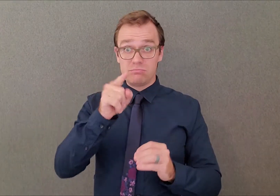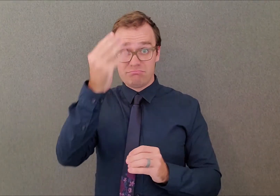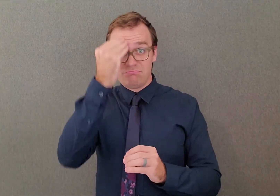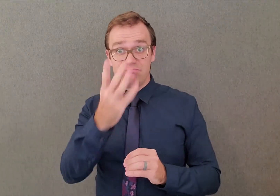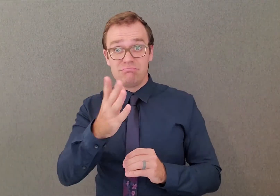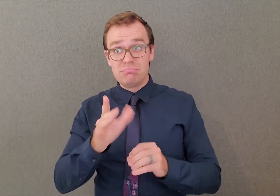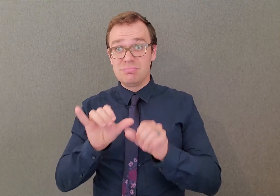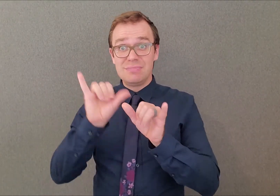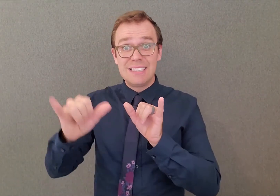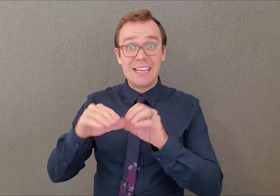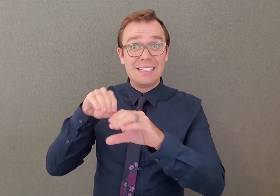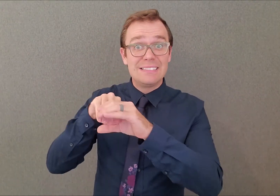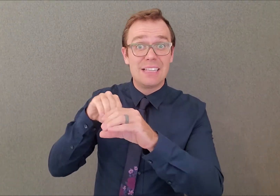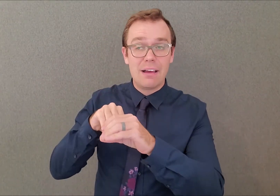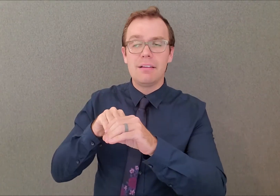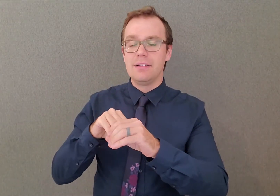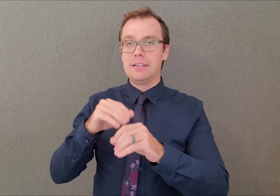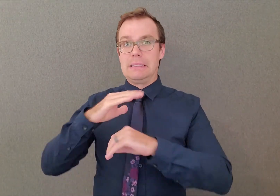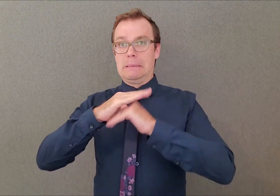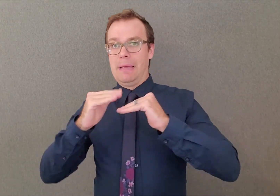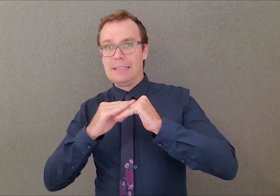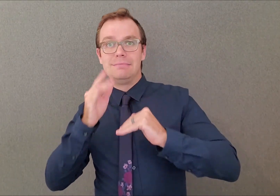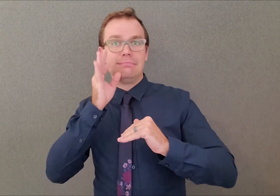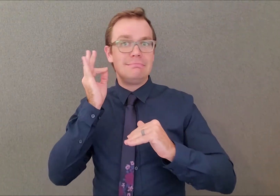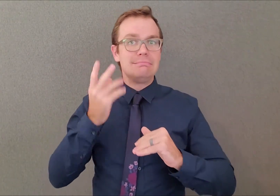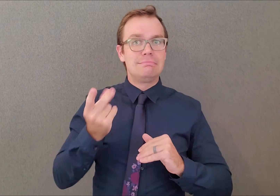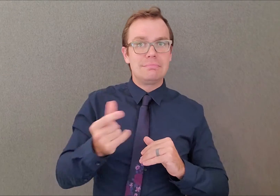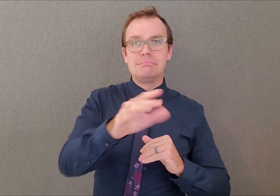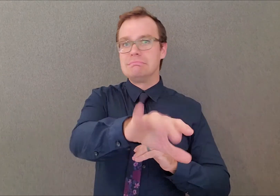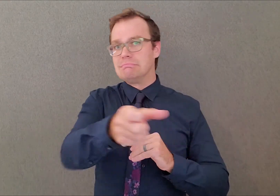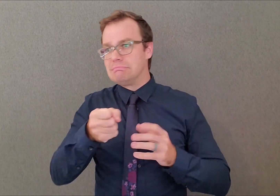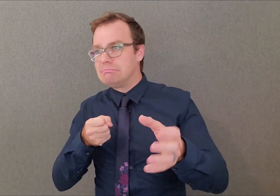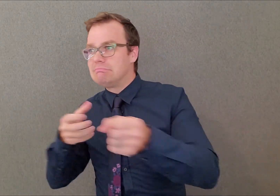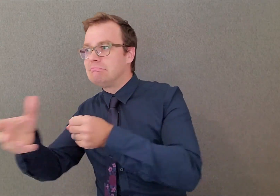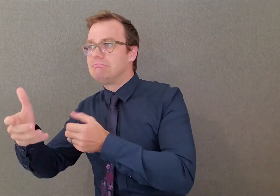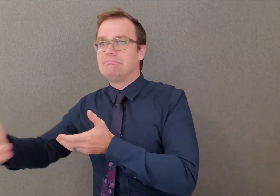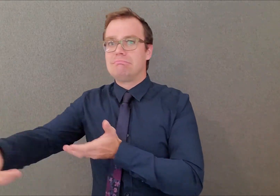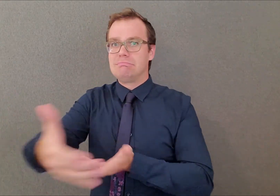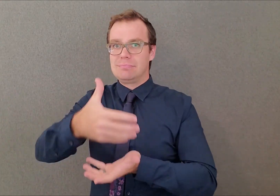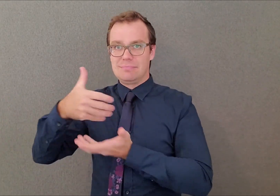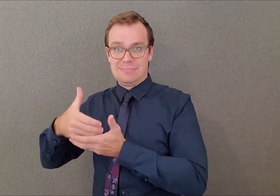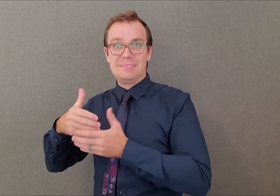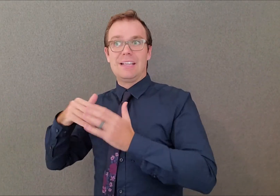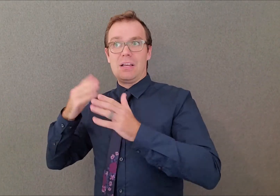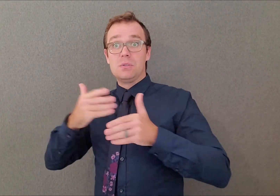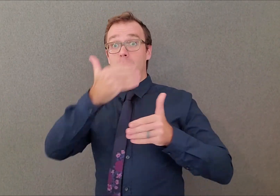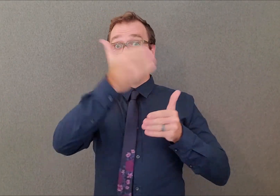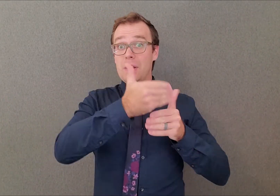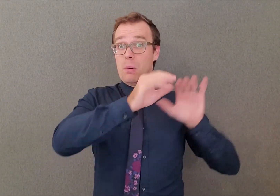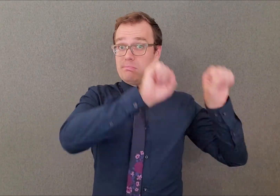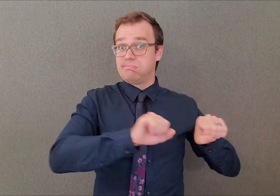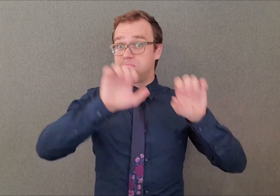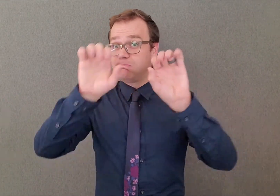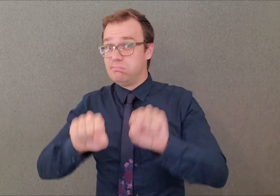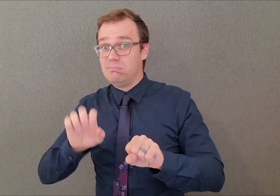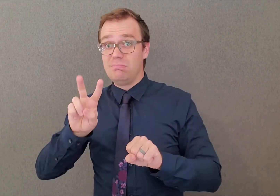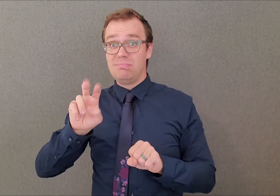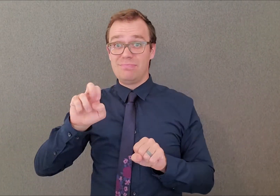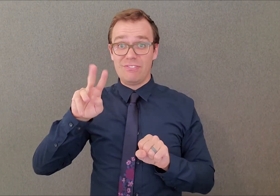bring pets inside, close and lock all exterior doors and windows, close vents, fireplace dampers,